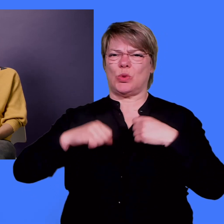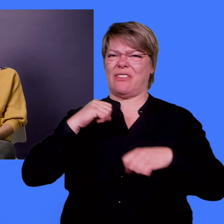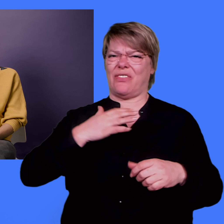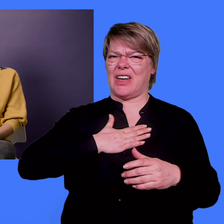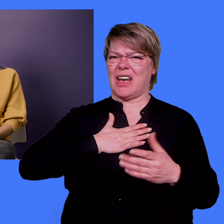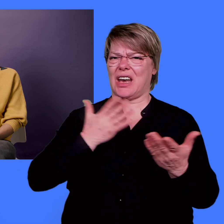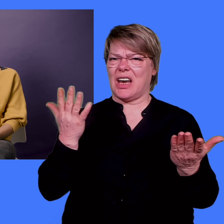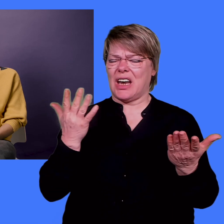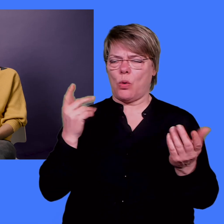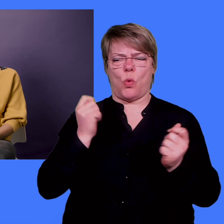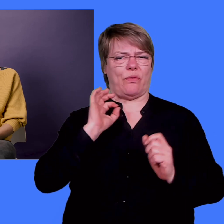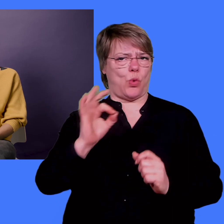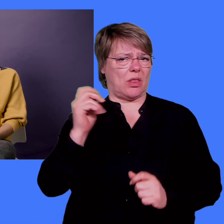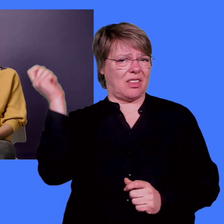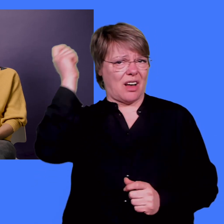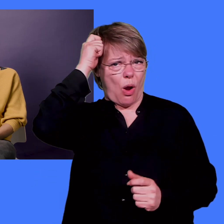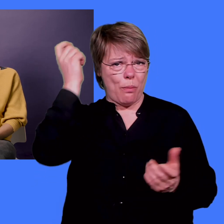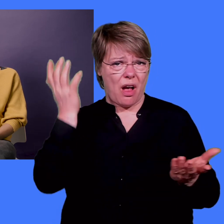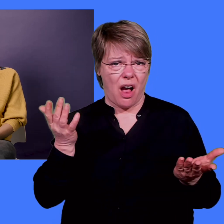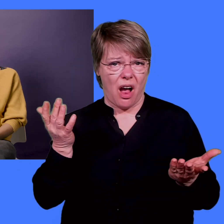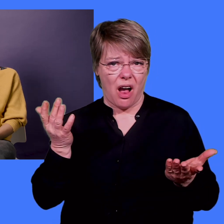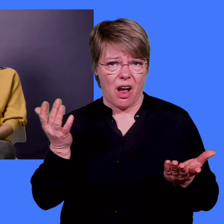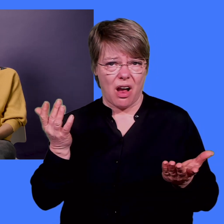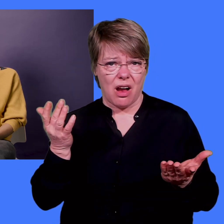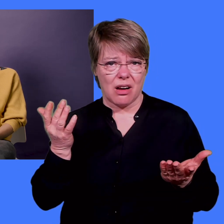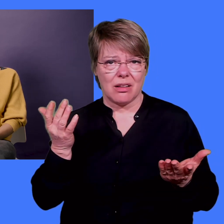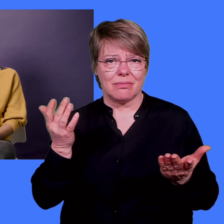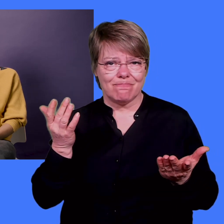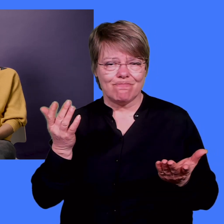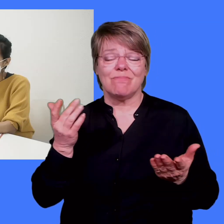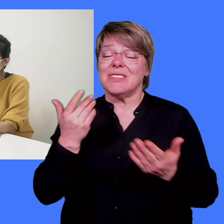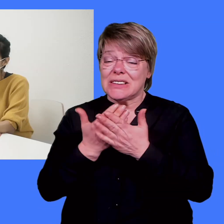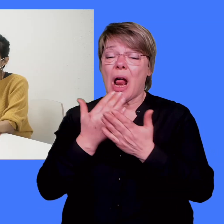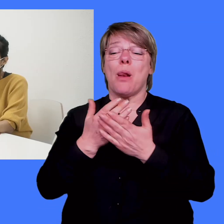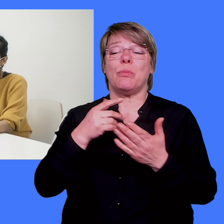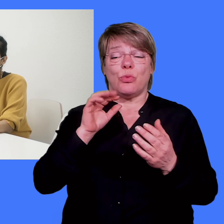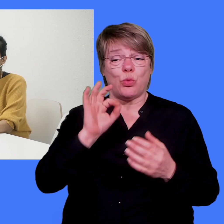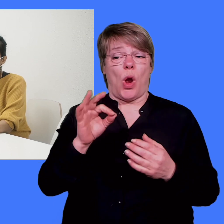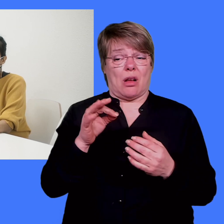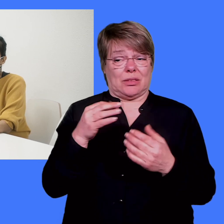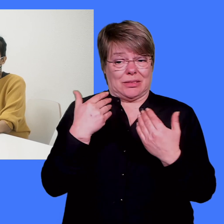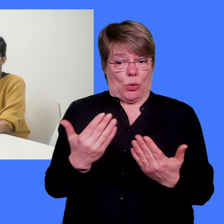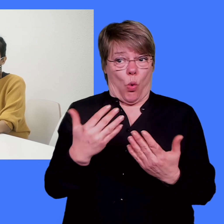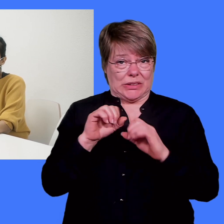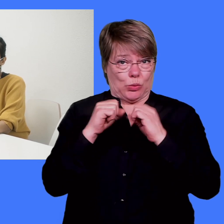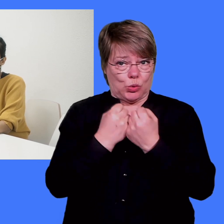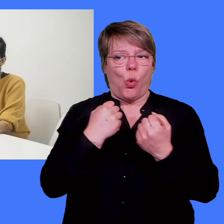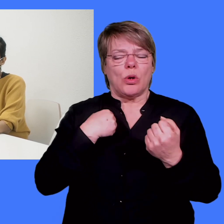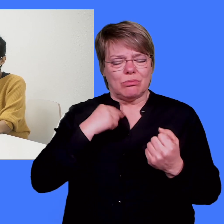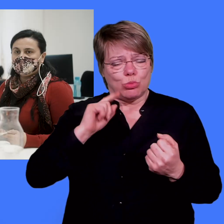something that hurts them, something that harmed them, and what is not right discrimination can be traumatizing to children